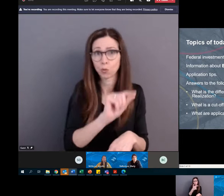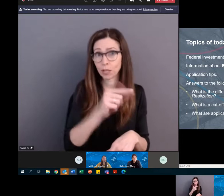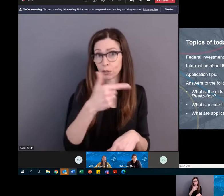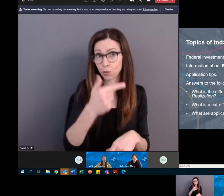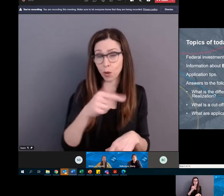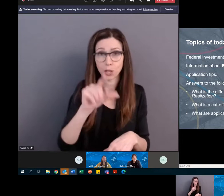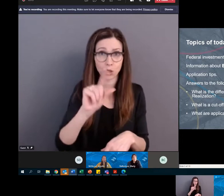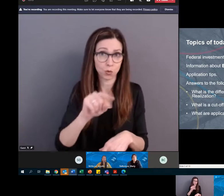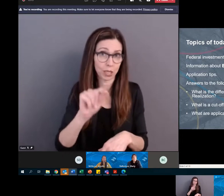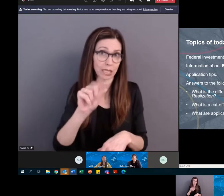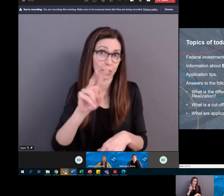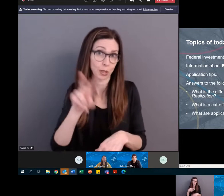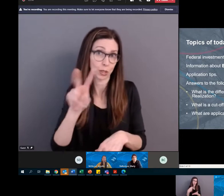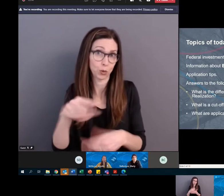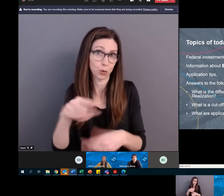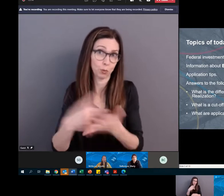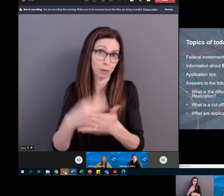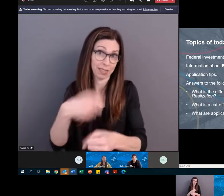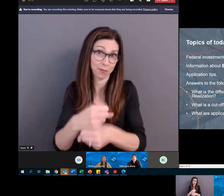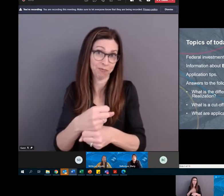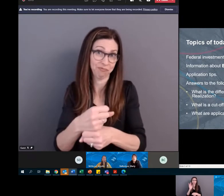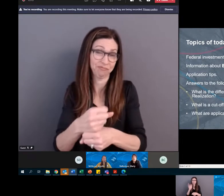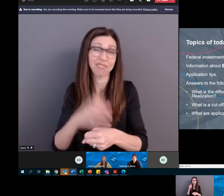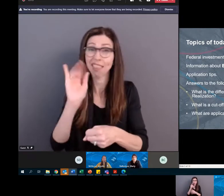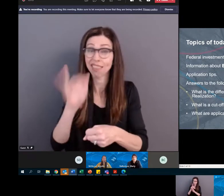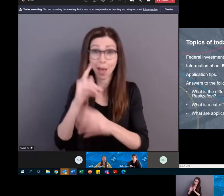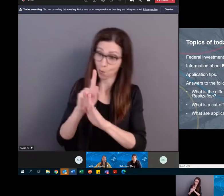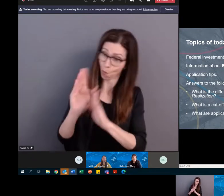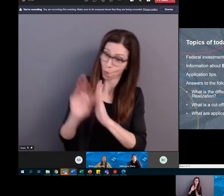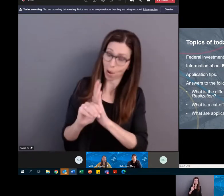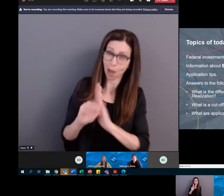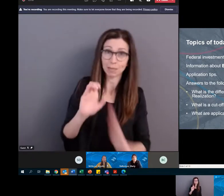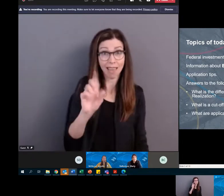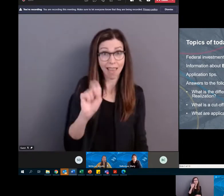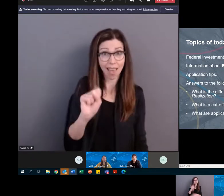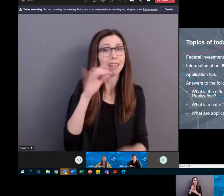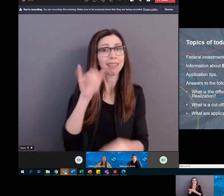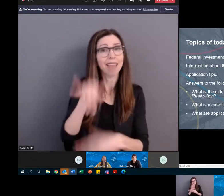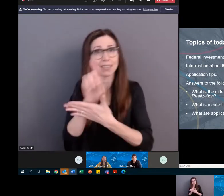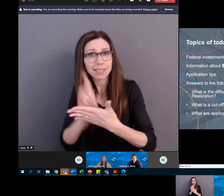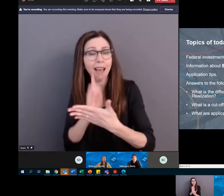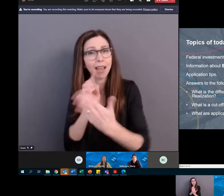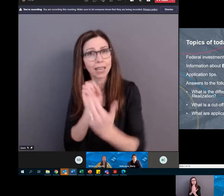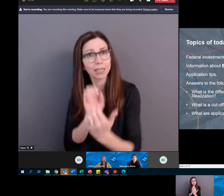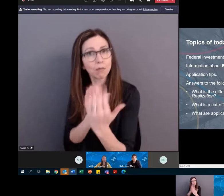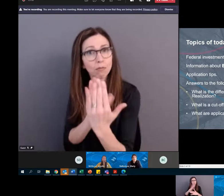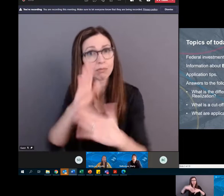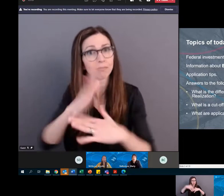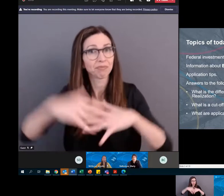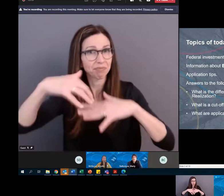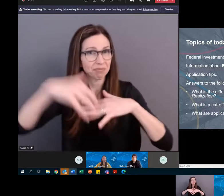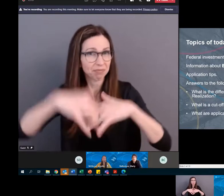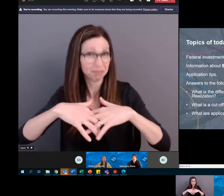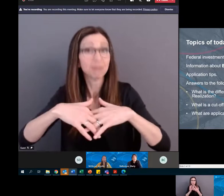CKS is a stand-alone program designed with an Indigenous approach. It has a suite of grant components which